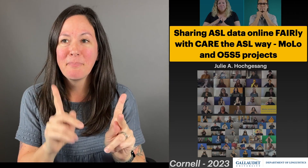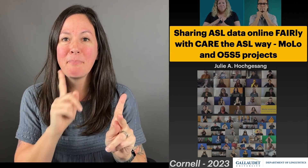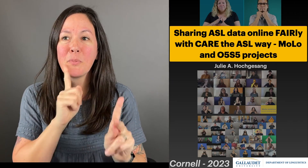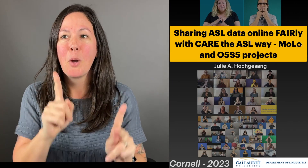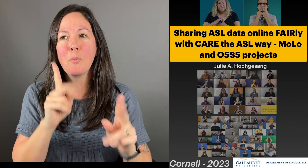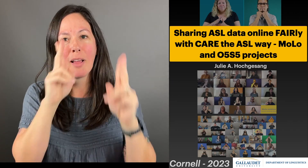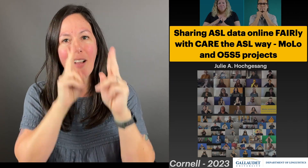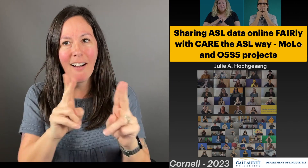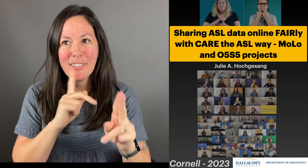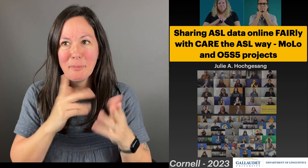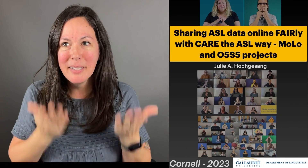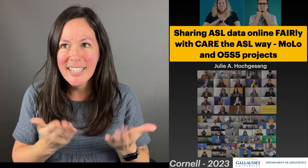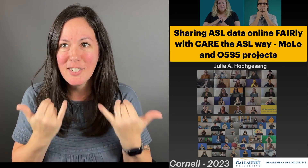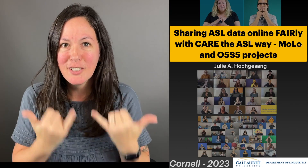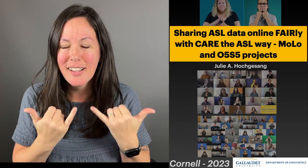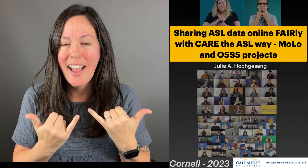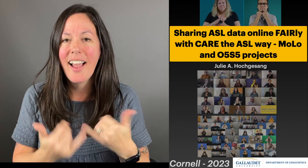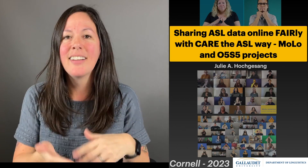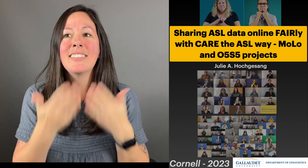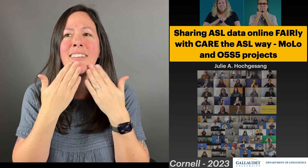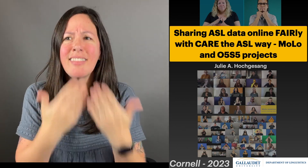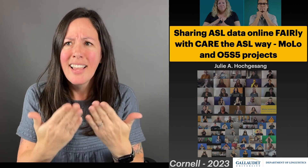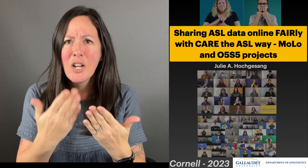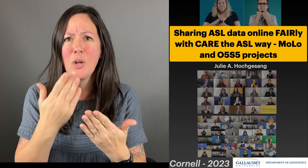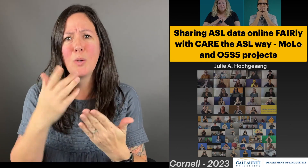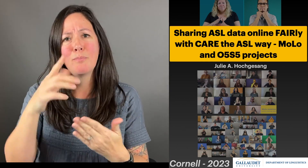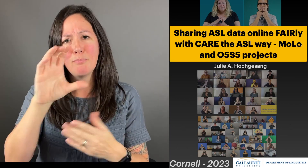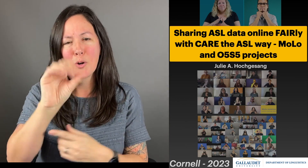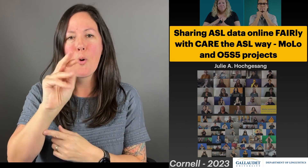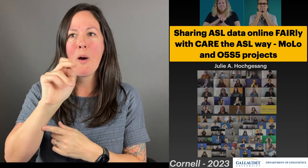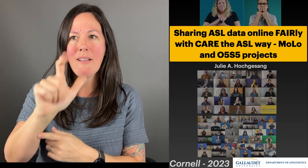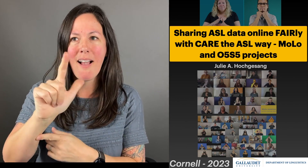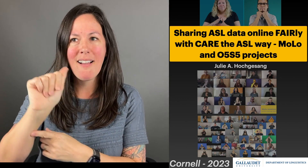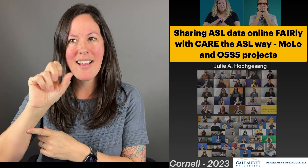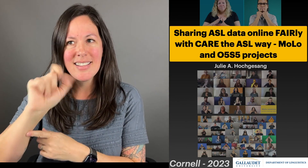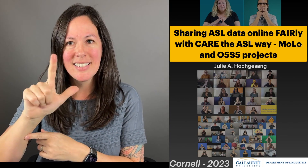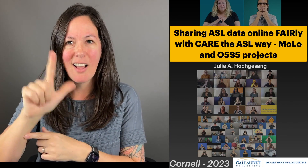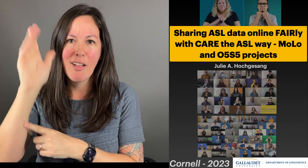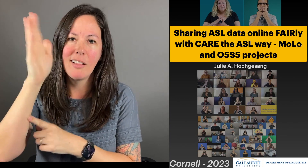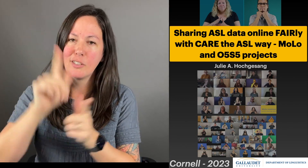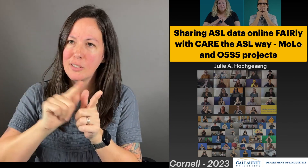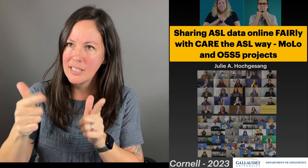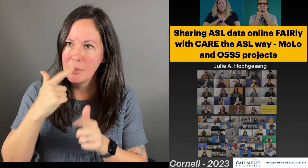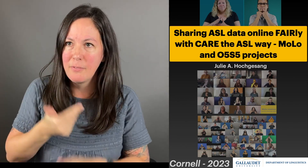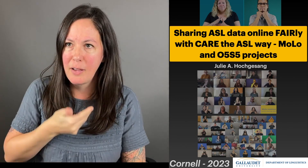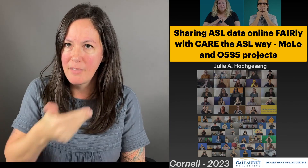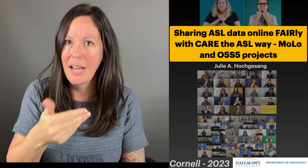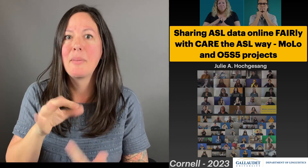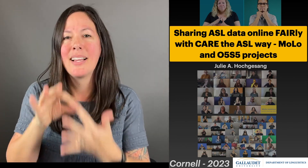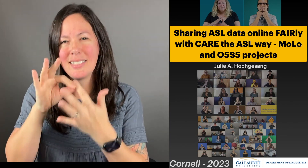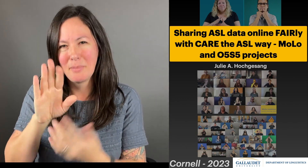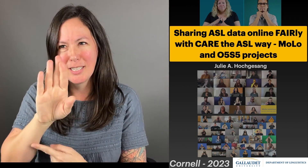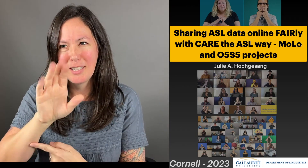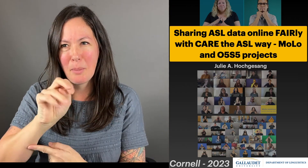it's not makeup, it's maybe a reaction to the vaccine I think So I'm very honored to be here.